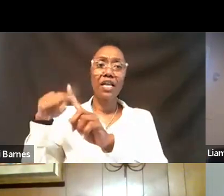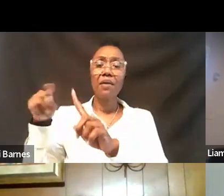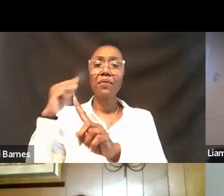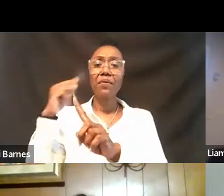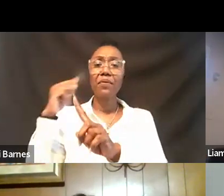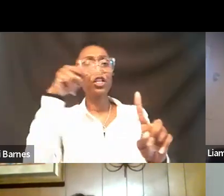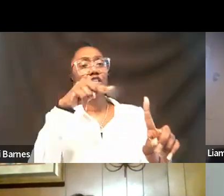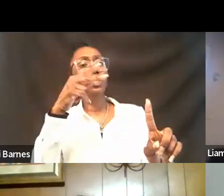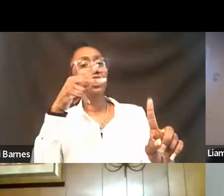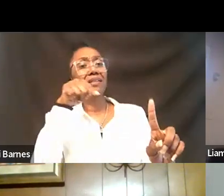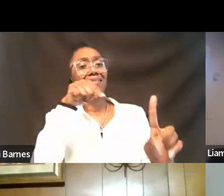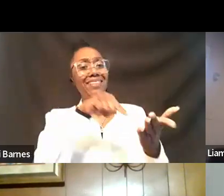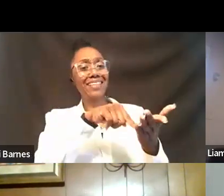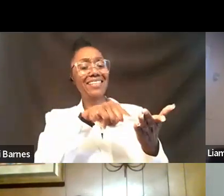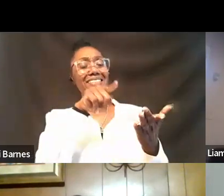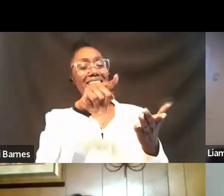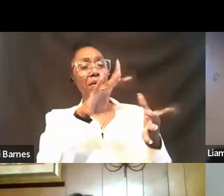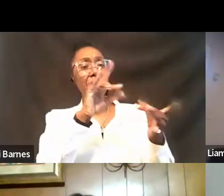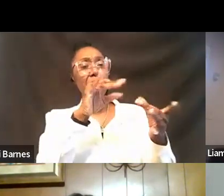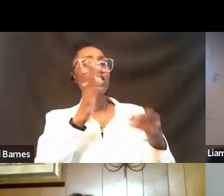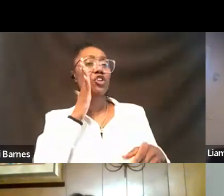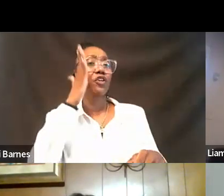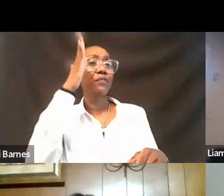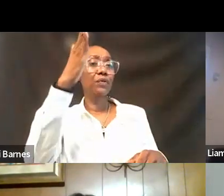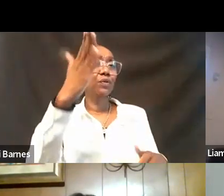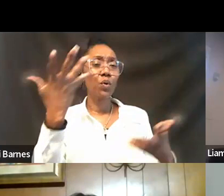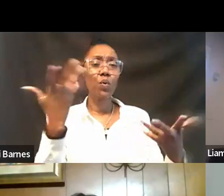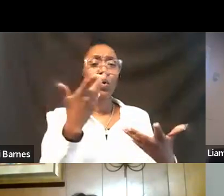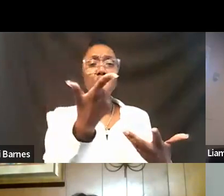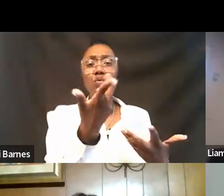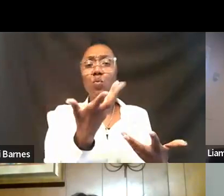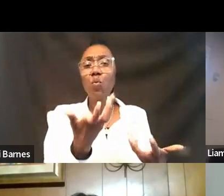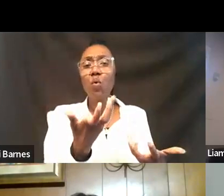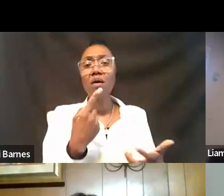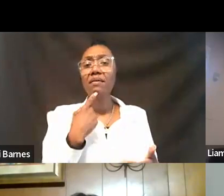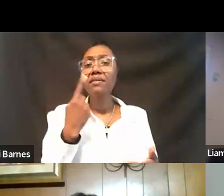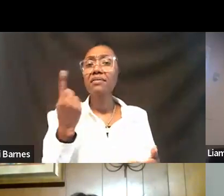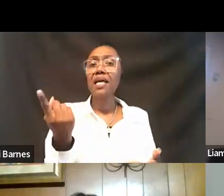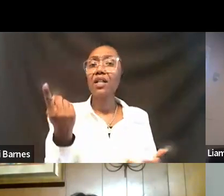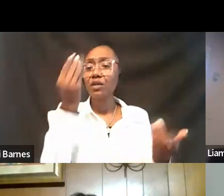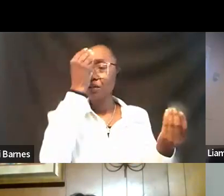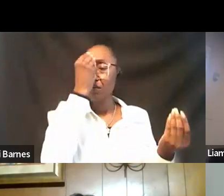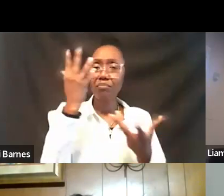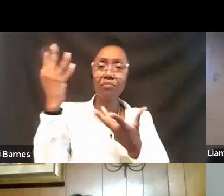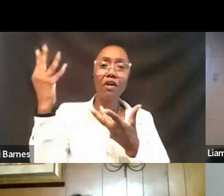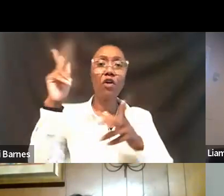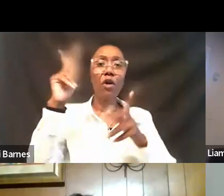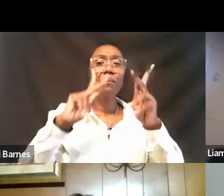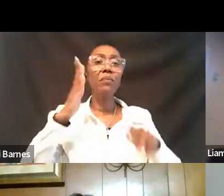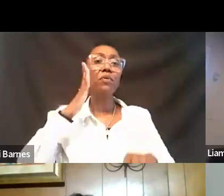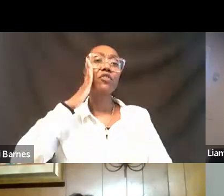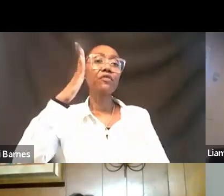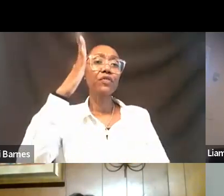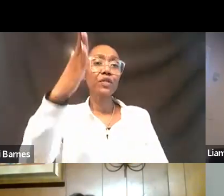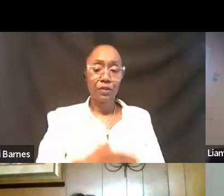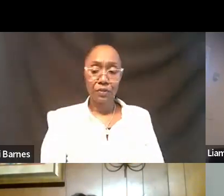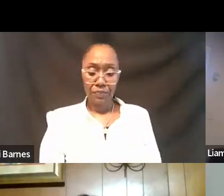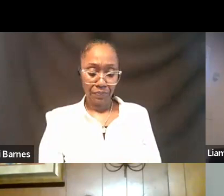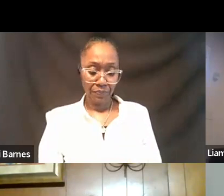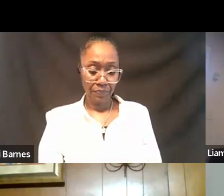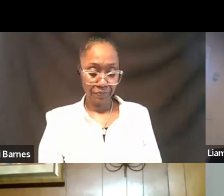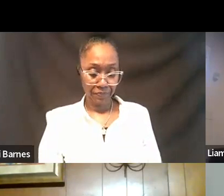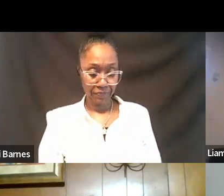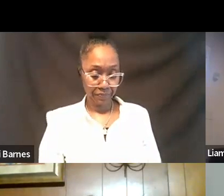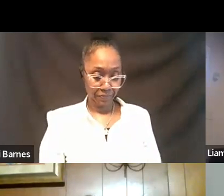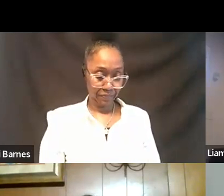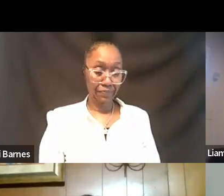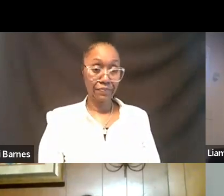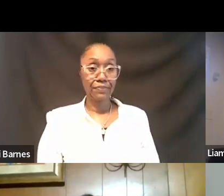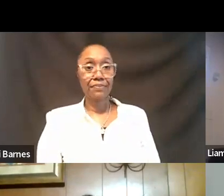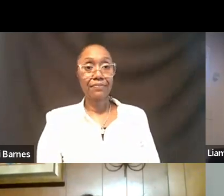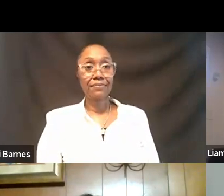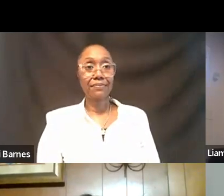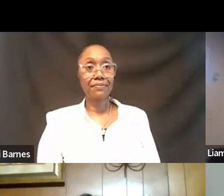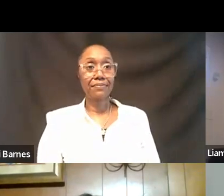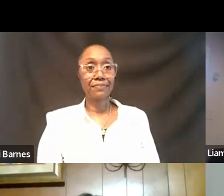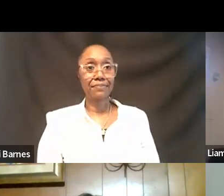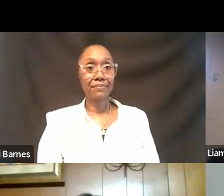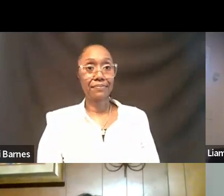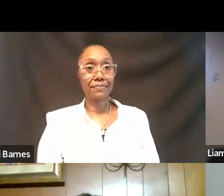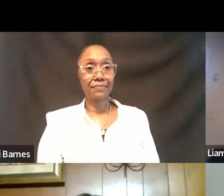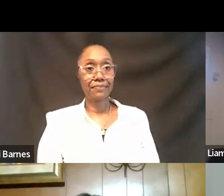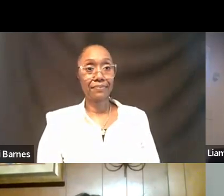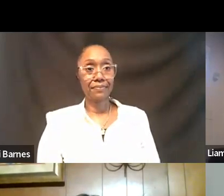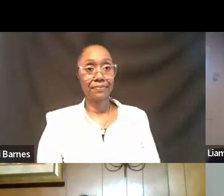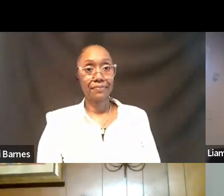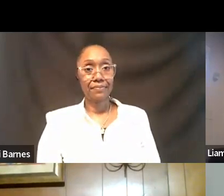What's, what's one message that you would want to Make sure that you get across.